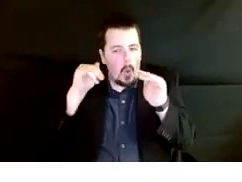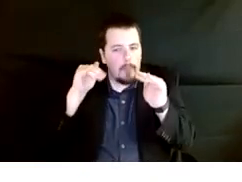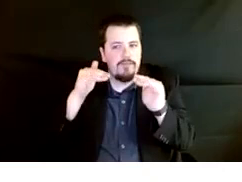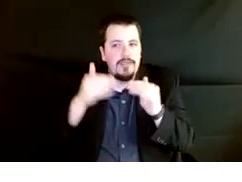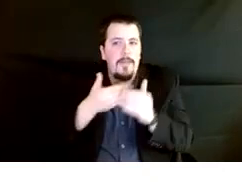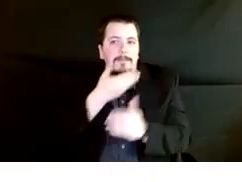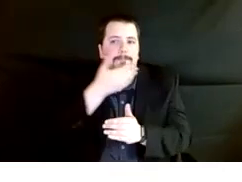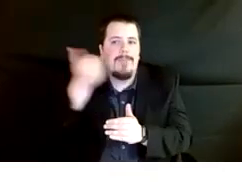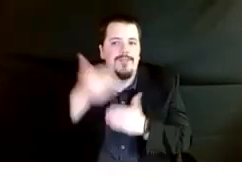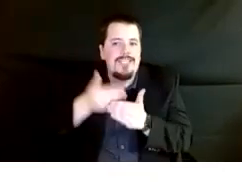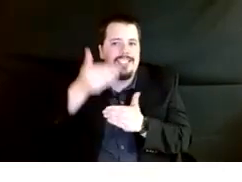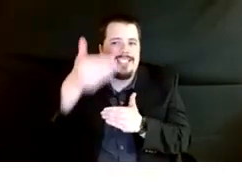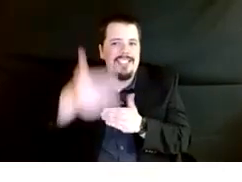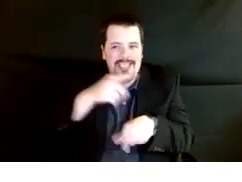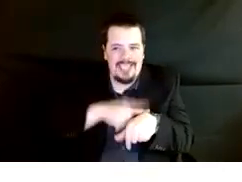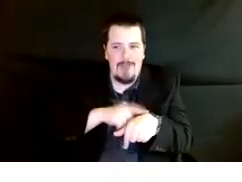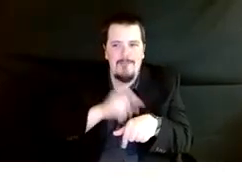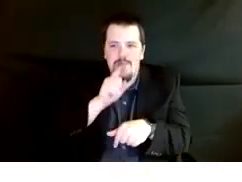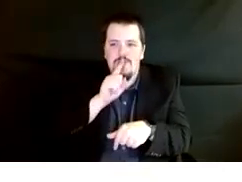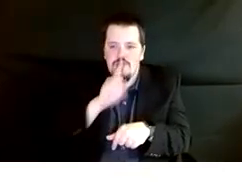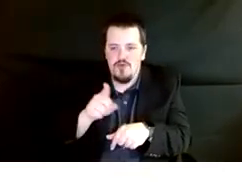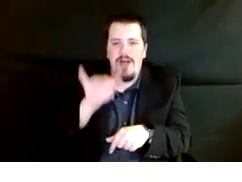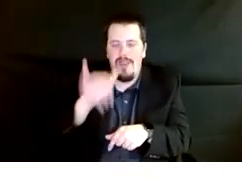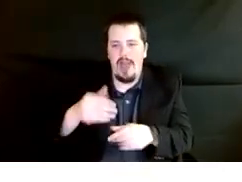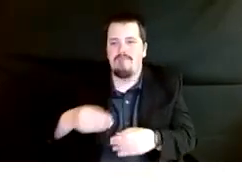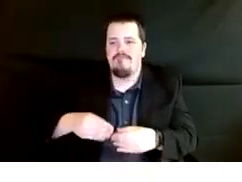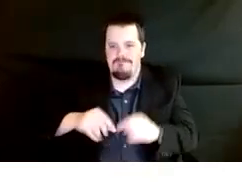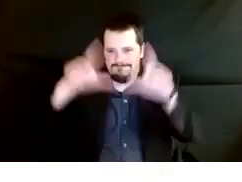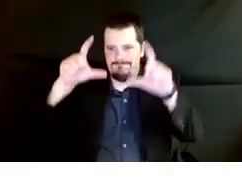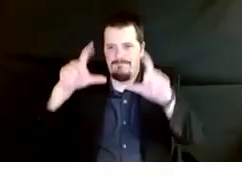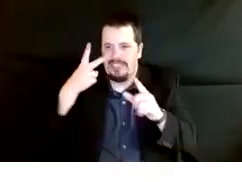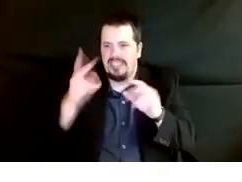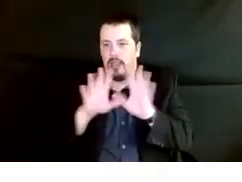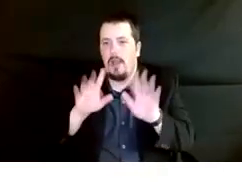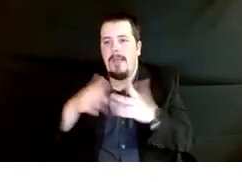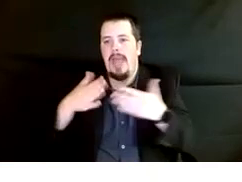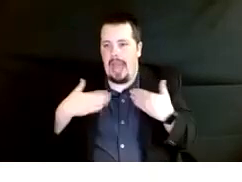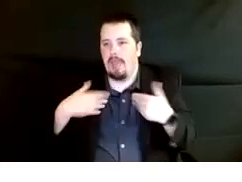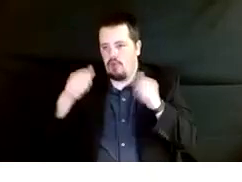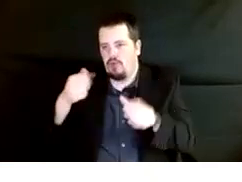time on um on making sure that that is up, but I'm glad that folks were able to access that um